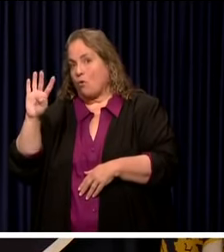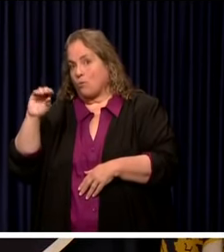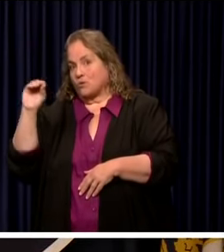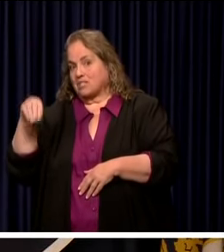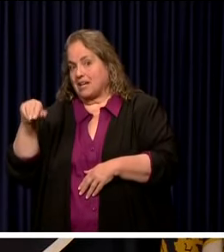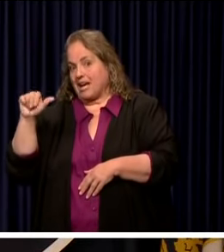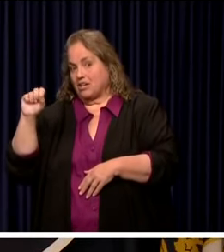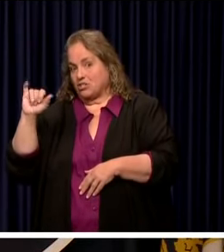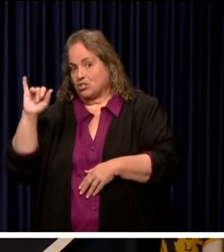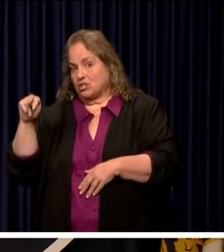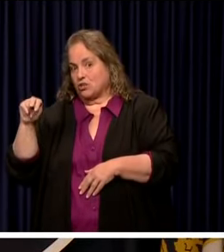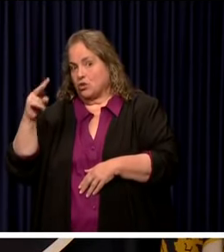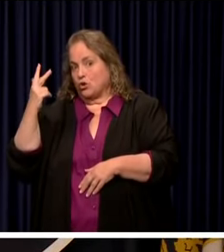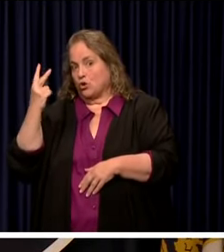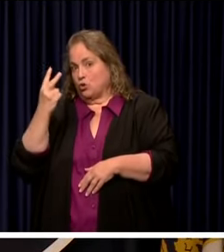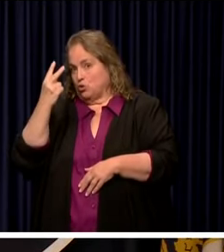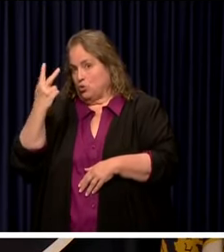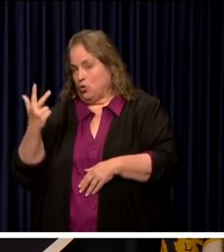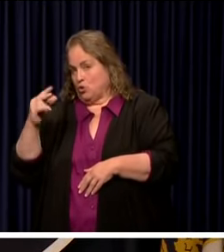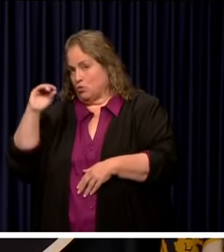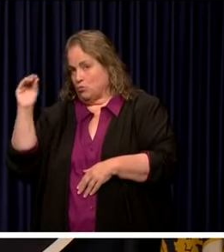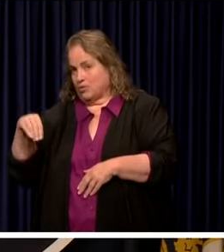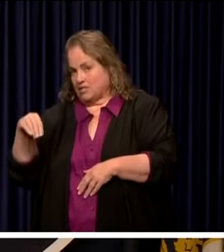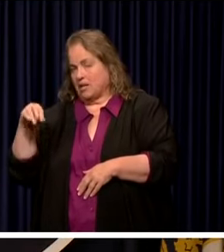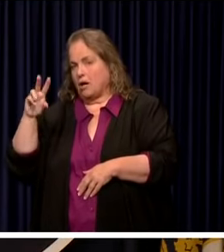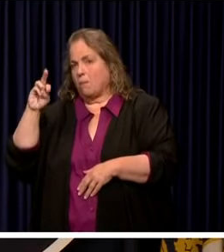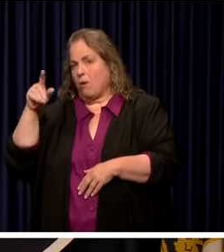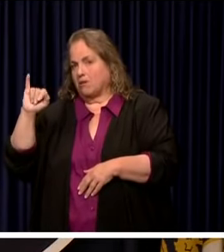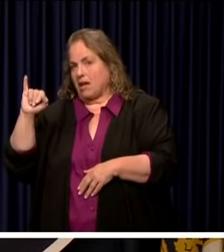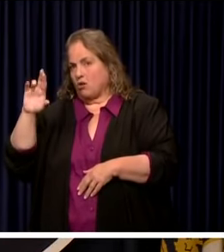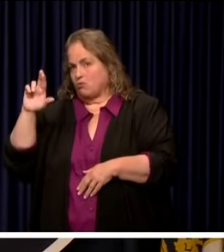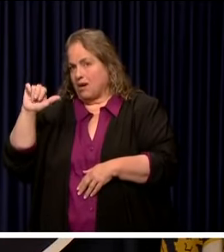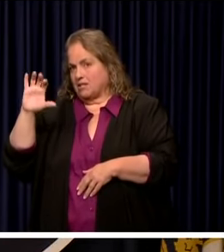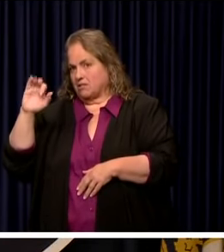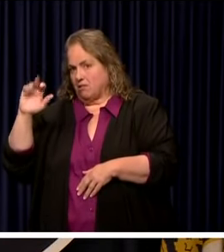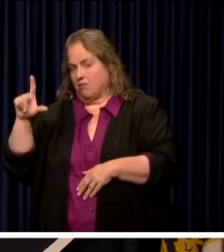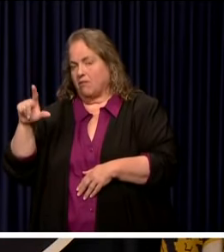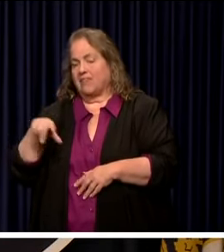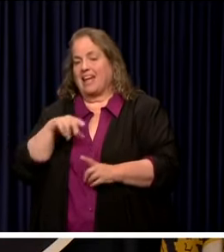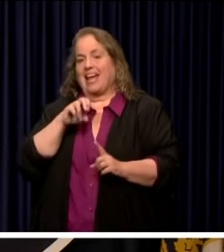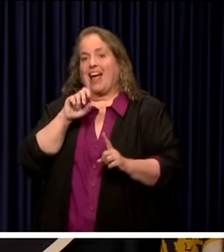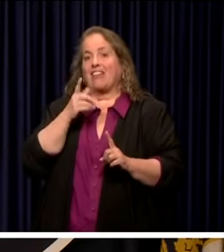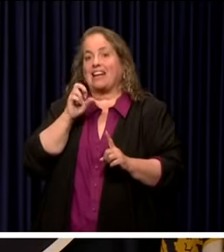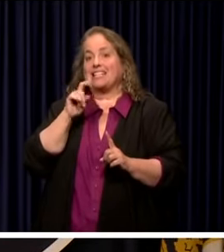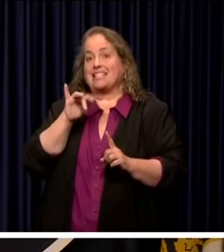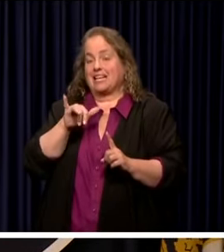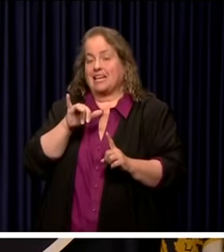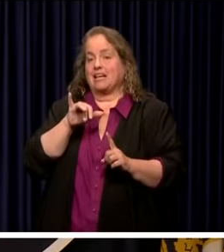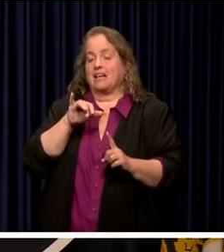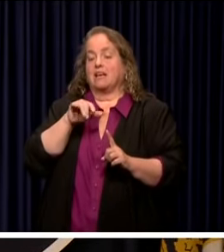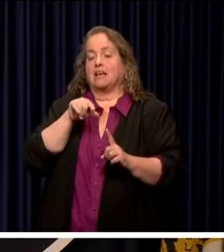SO AS WE MOVE INTO THE REST, WE ALWAYS LEARN A LITTLE BIT OF